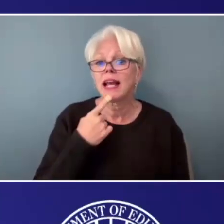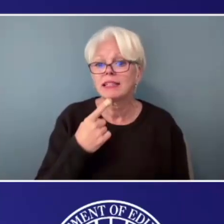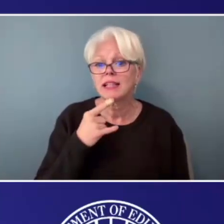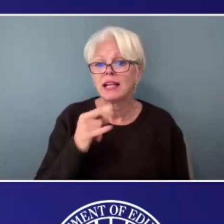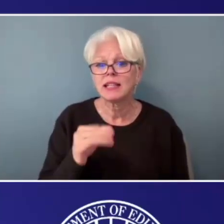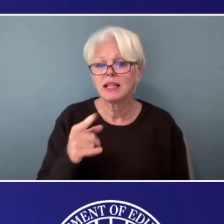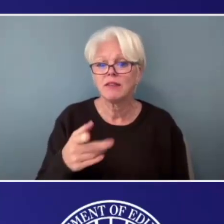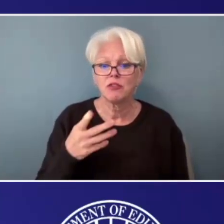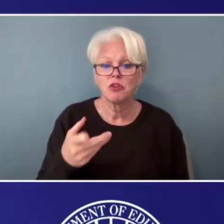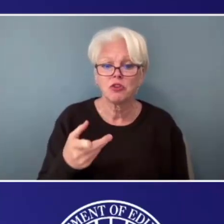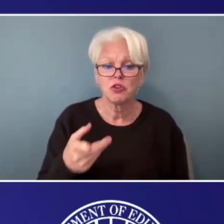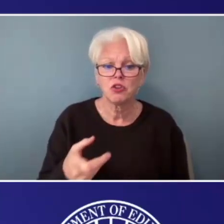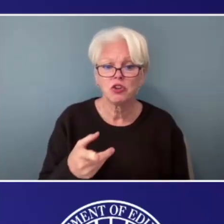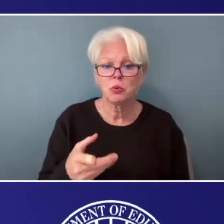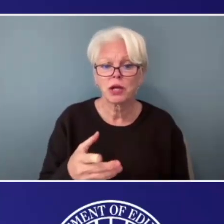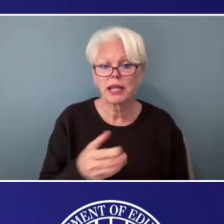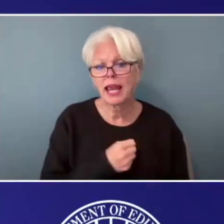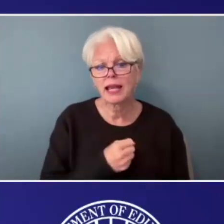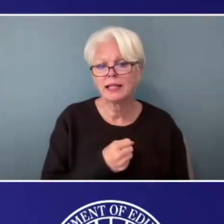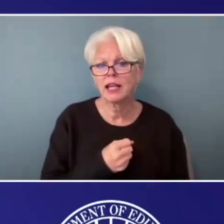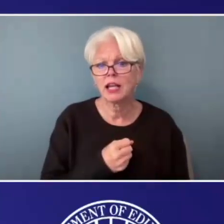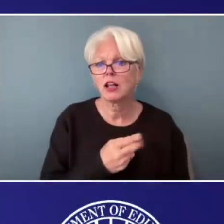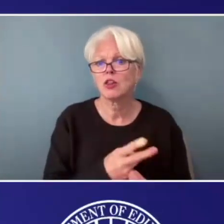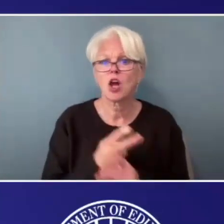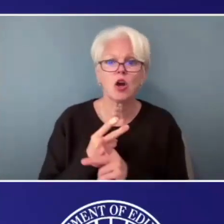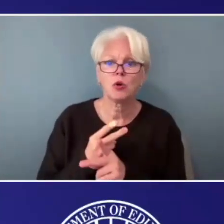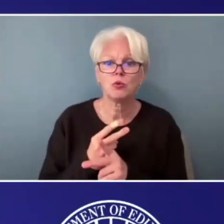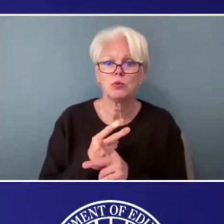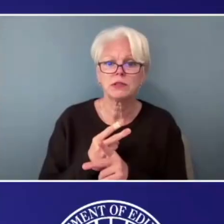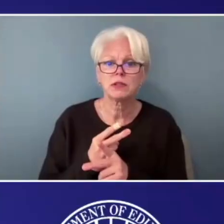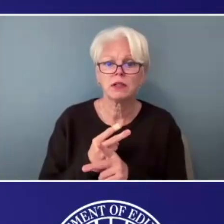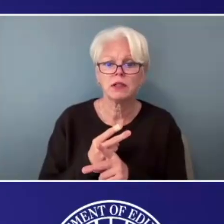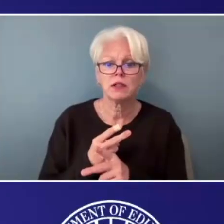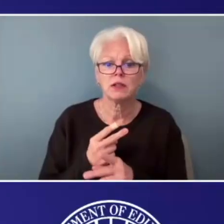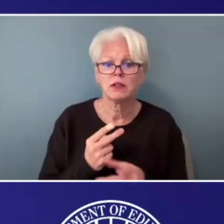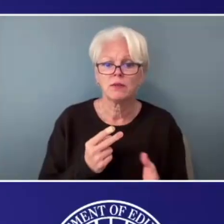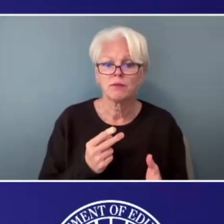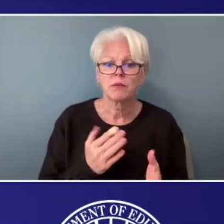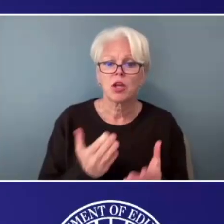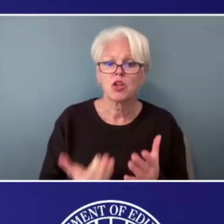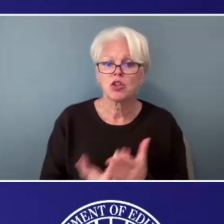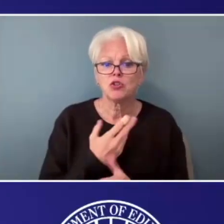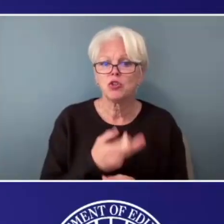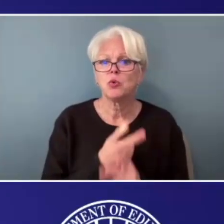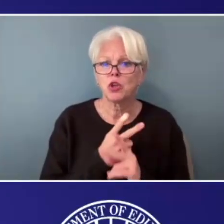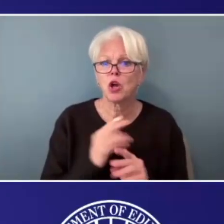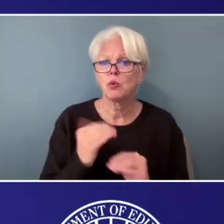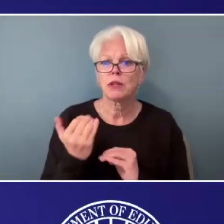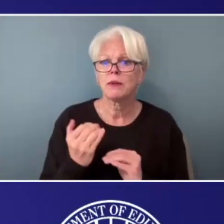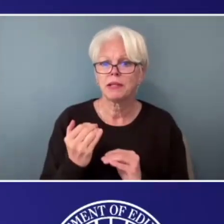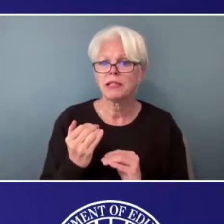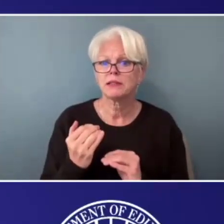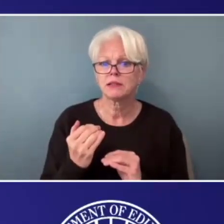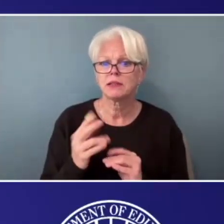you know, if you were getting loans, the new loan, the new loan limits apply and specifically on the loan --